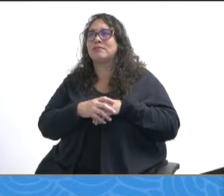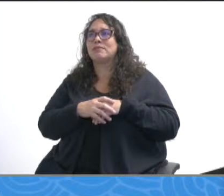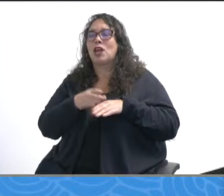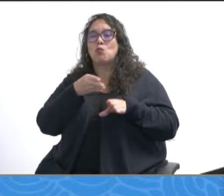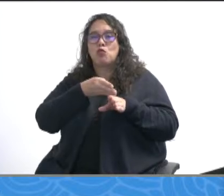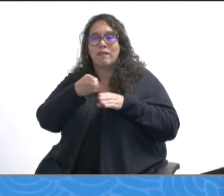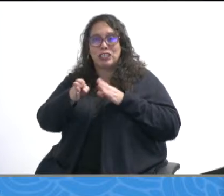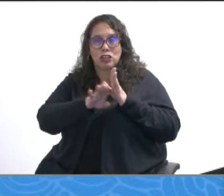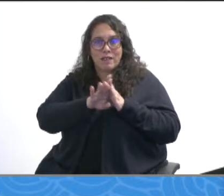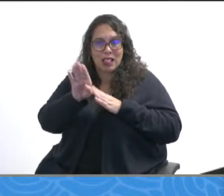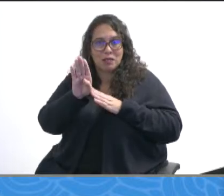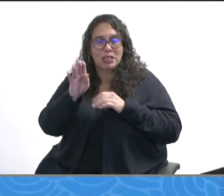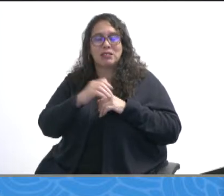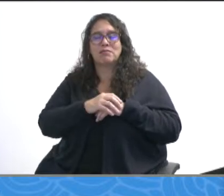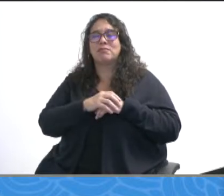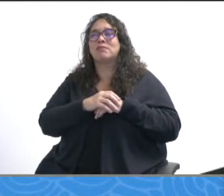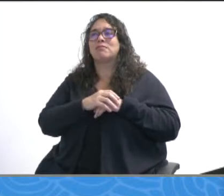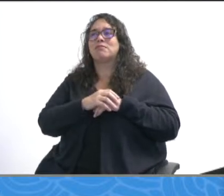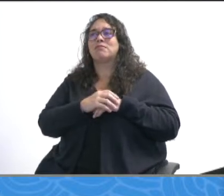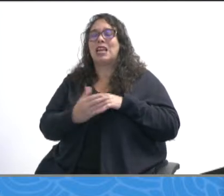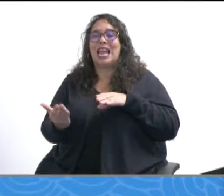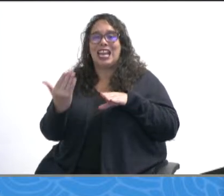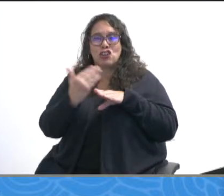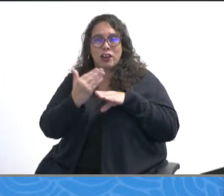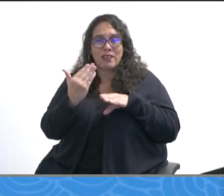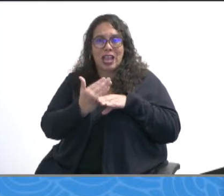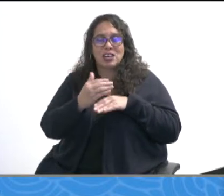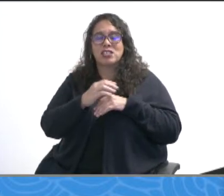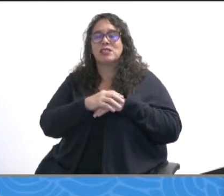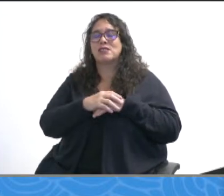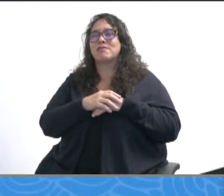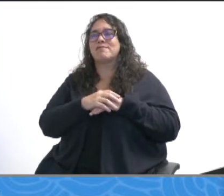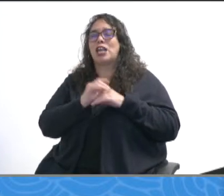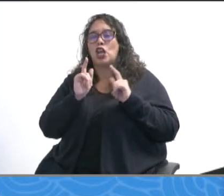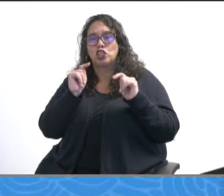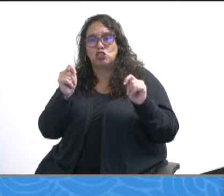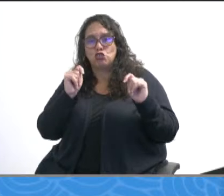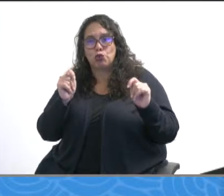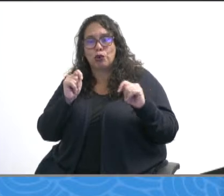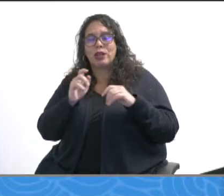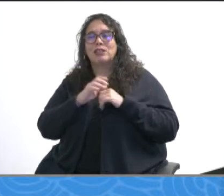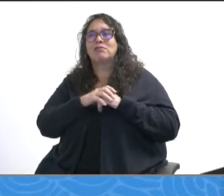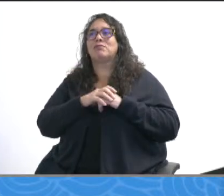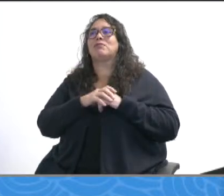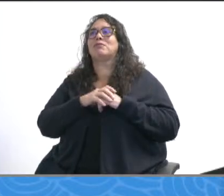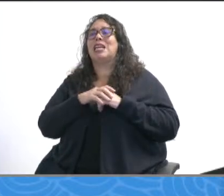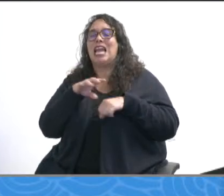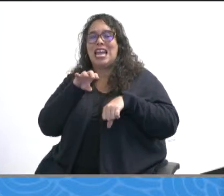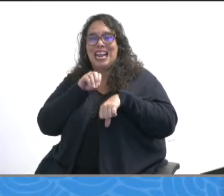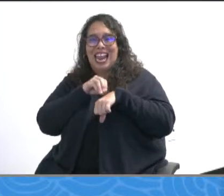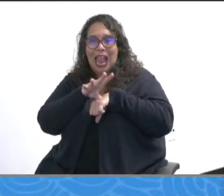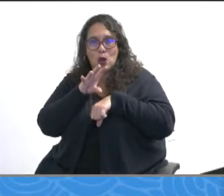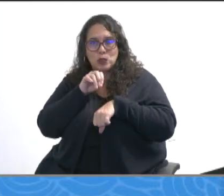including tutoring, counseling, and building connections with students and ensuring that our students receive support